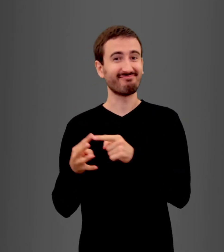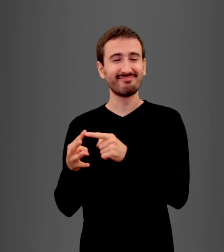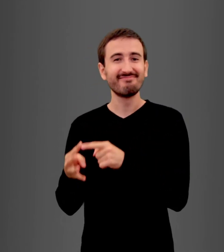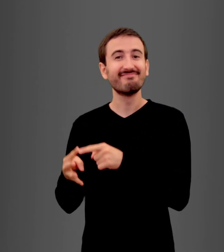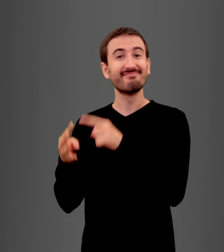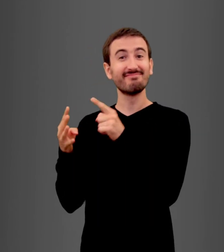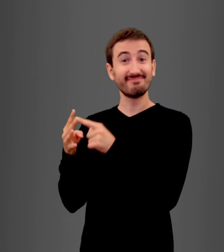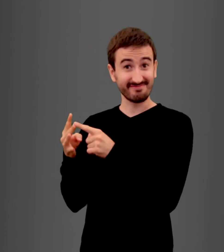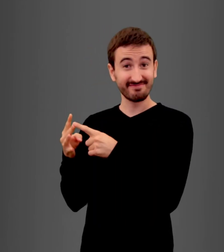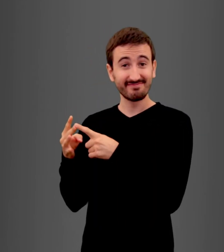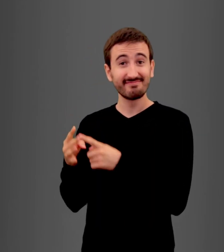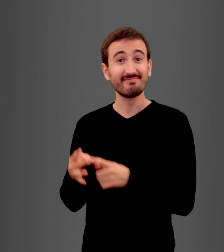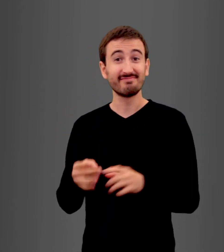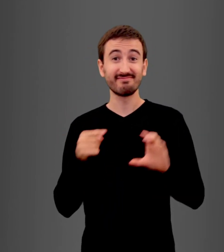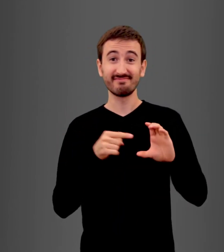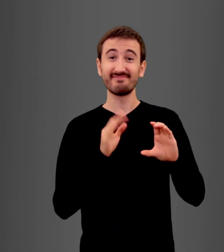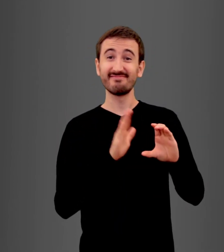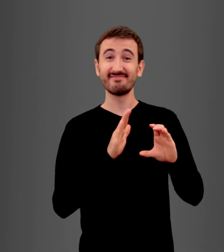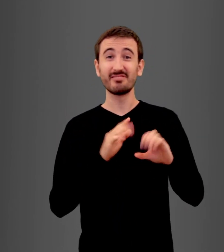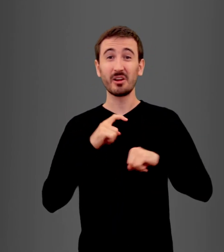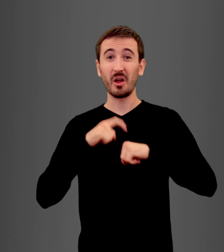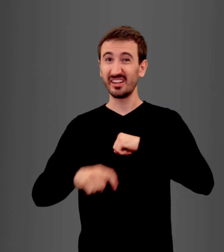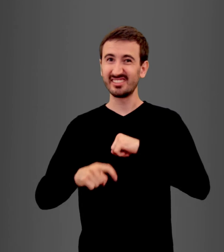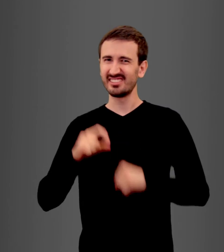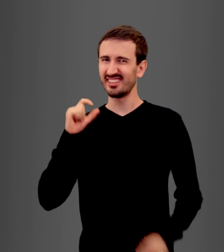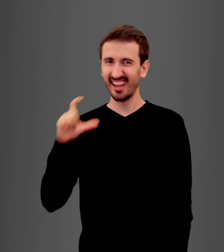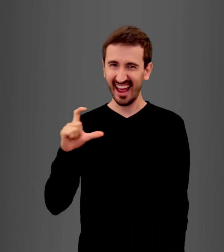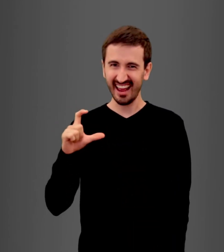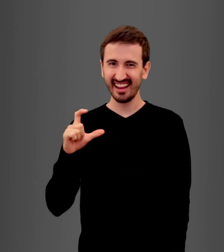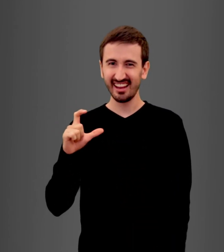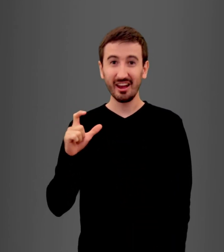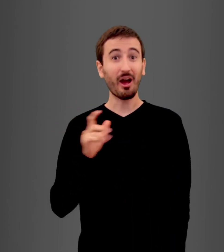Another property of diamonds is high hardness